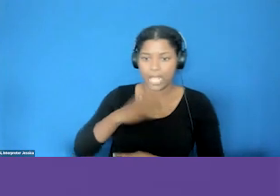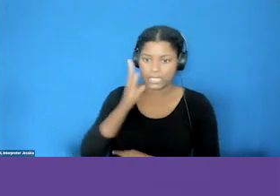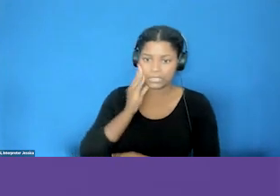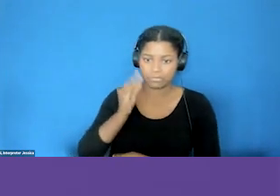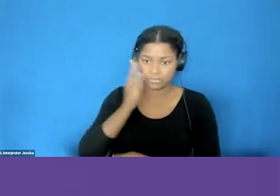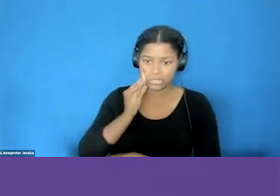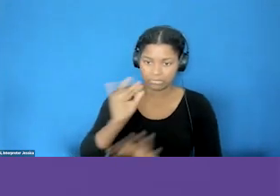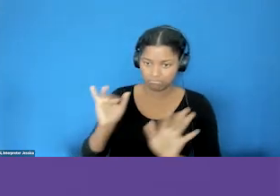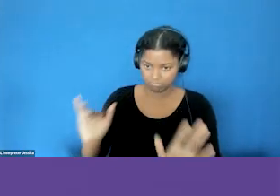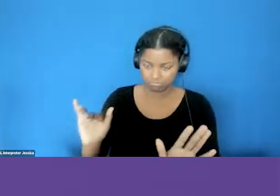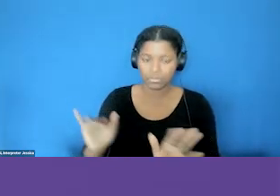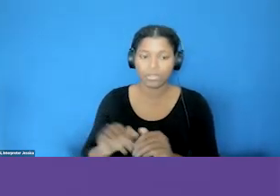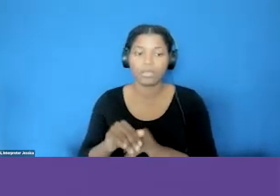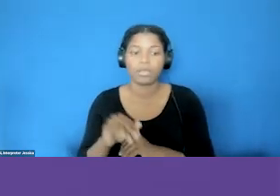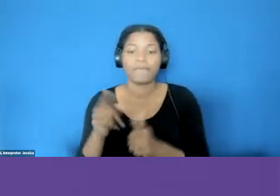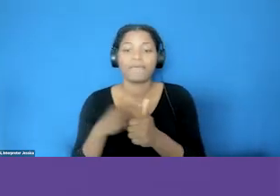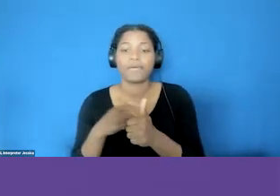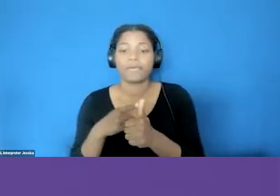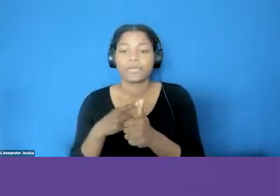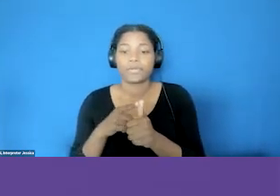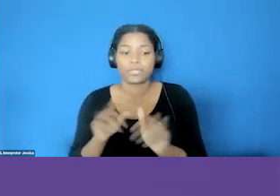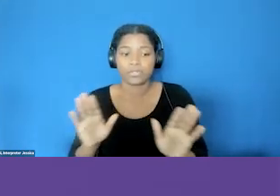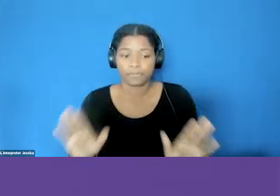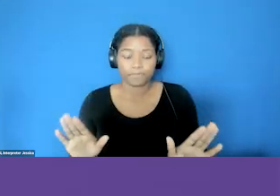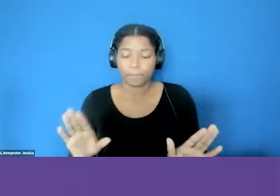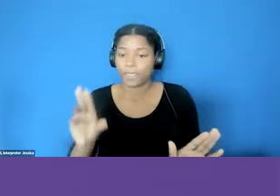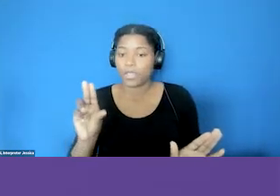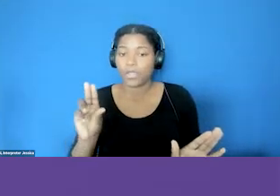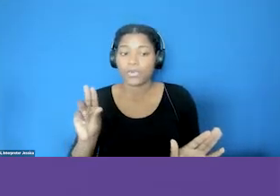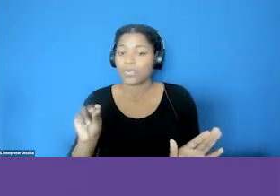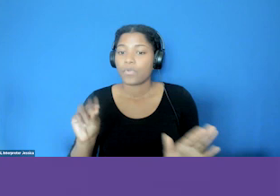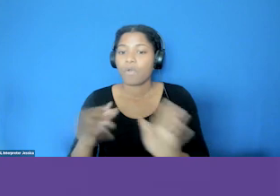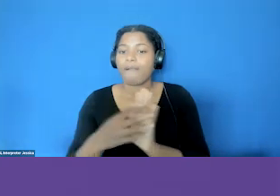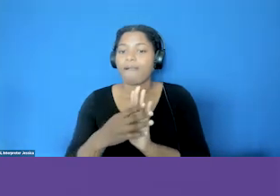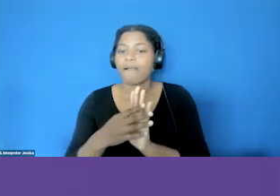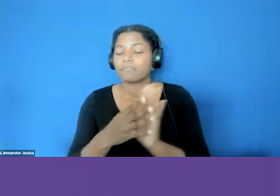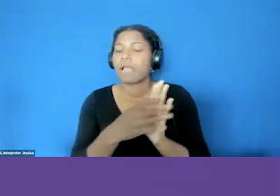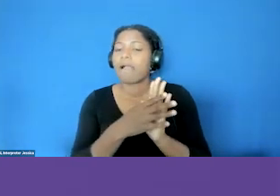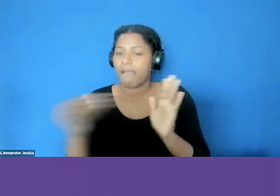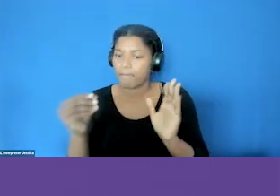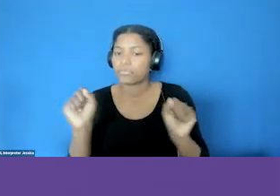Okay? So what I'm saying to you, first C, copy. No, not plagiarize, but copy.